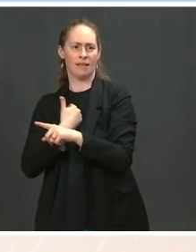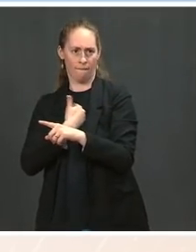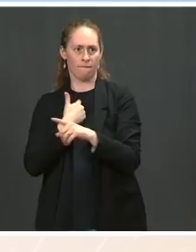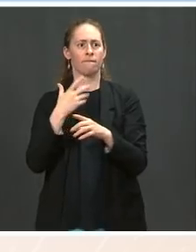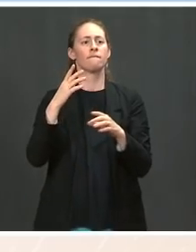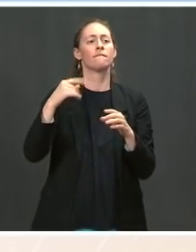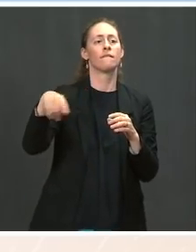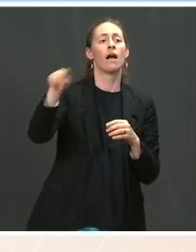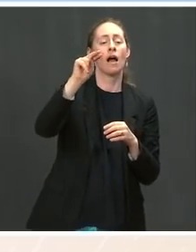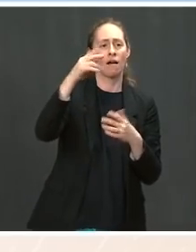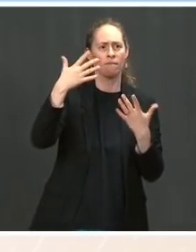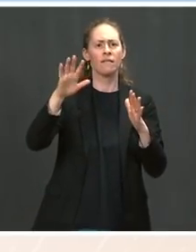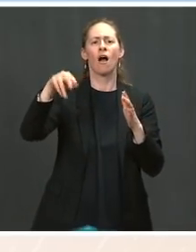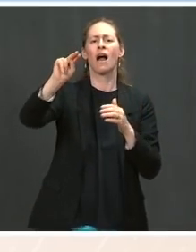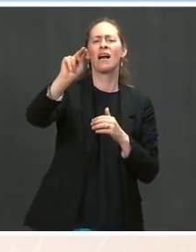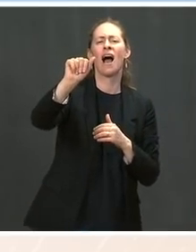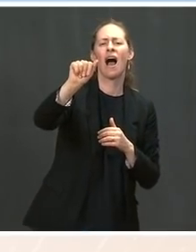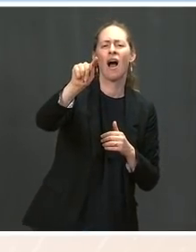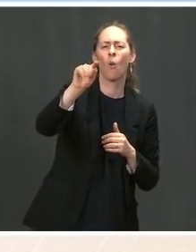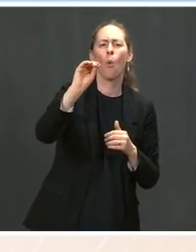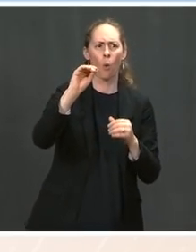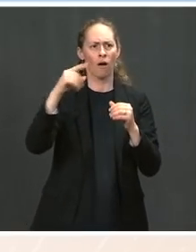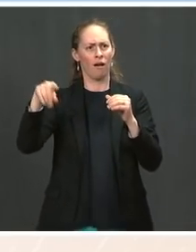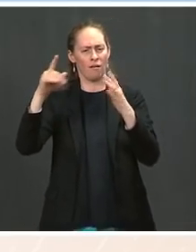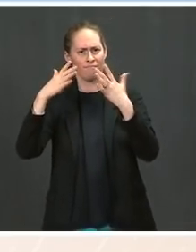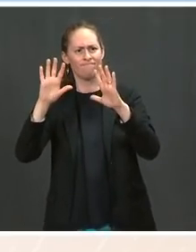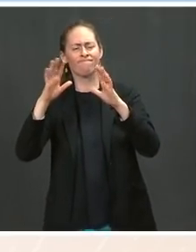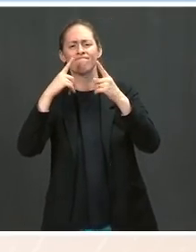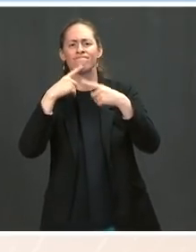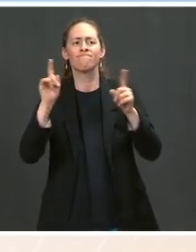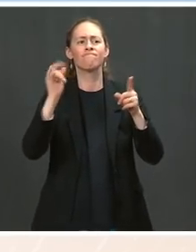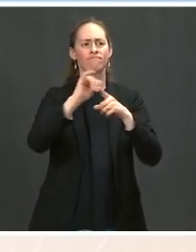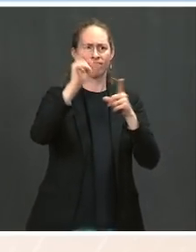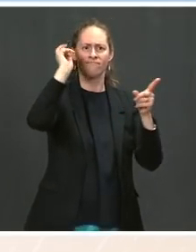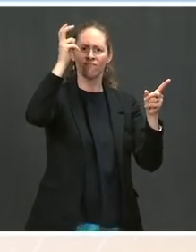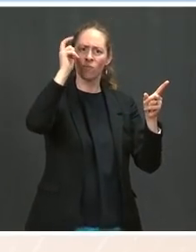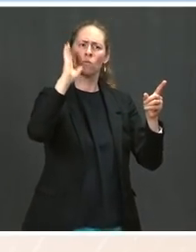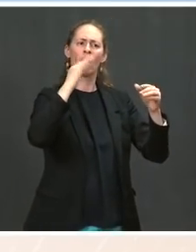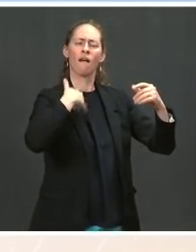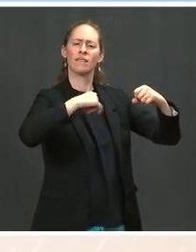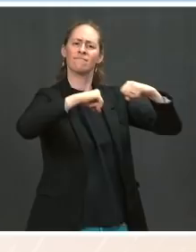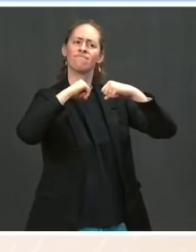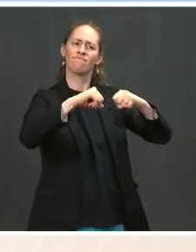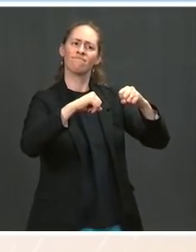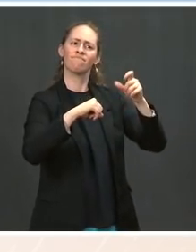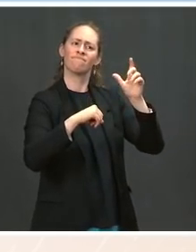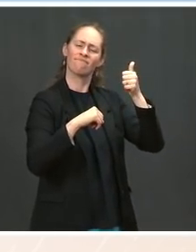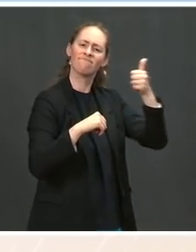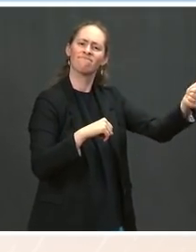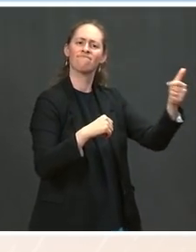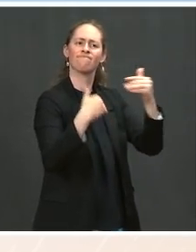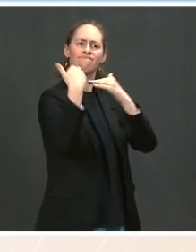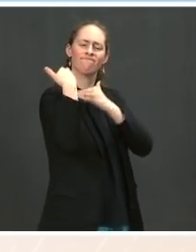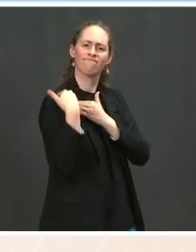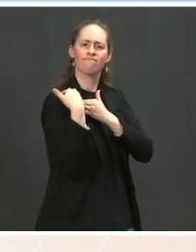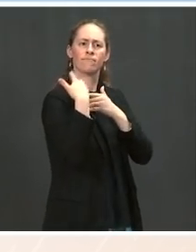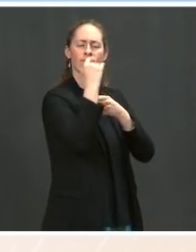that Afghan Security Forces, which you well remember, would have full responsibility of their country's security by the end of the year. That was seven years ago.